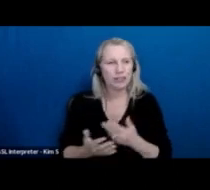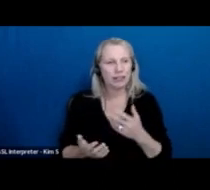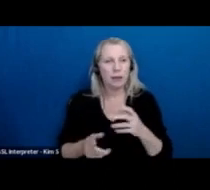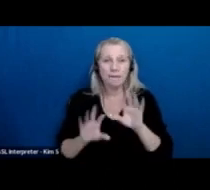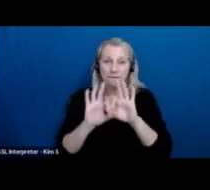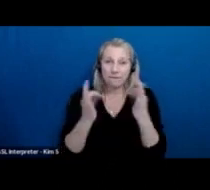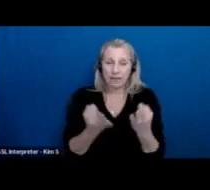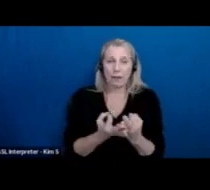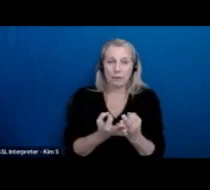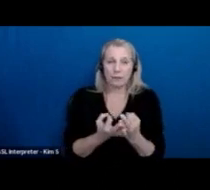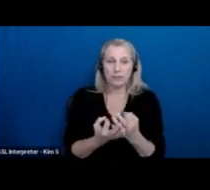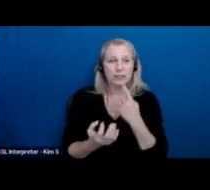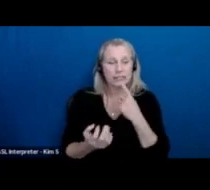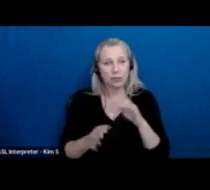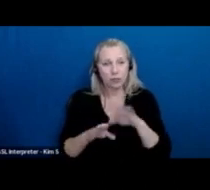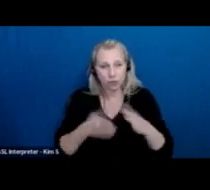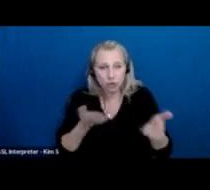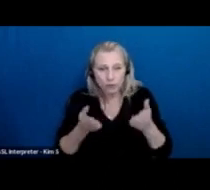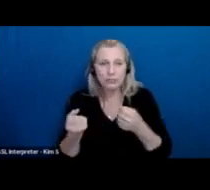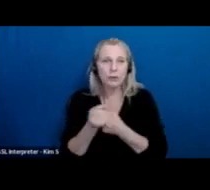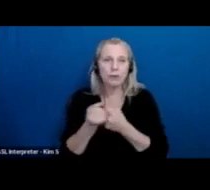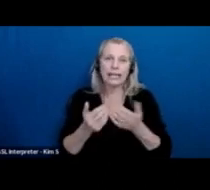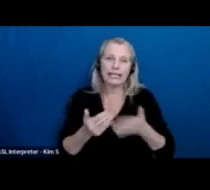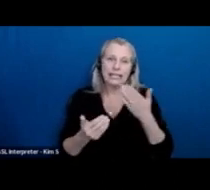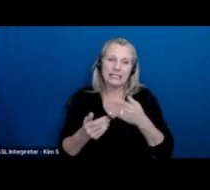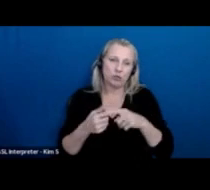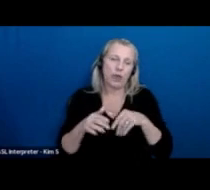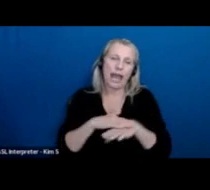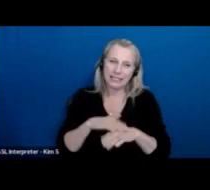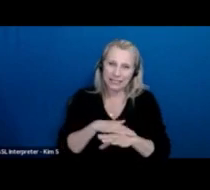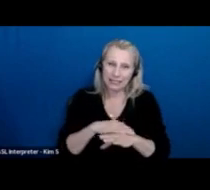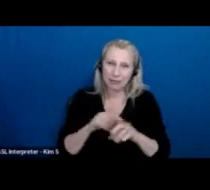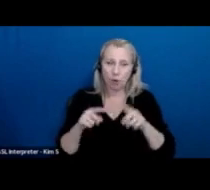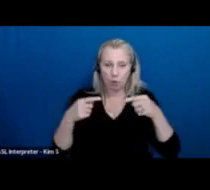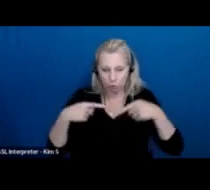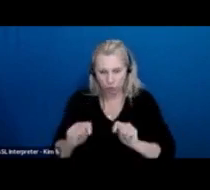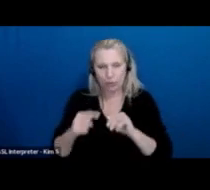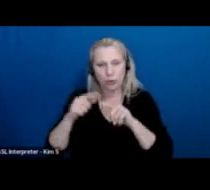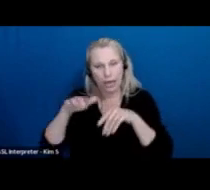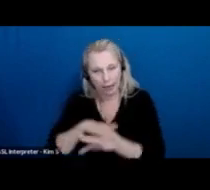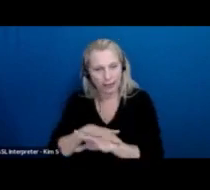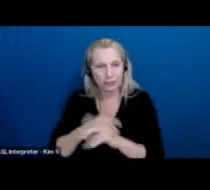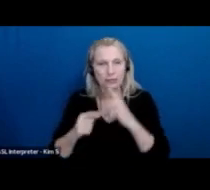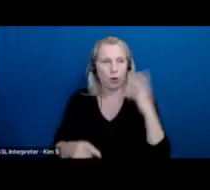services and supports that they need are easy to access, that when they access them, they're like food that was actually